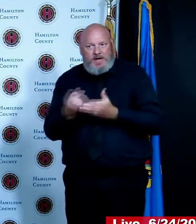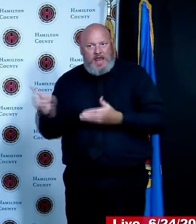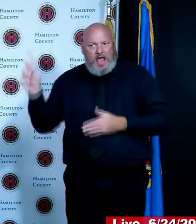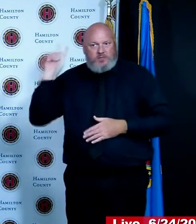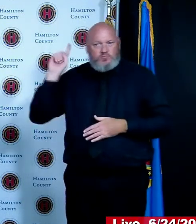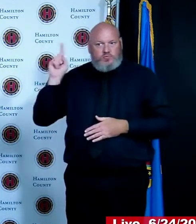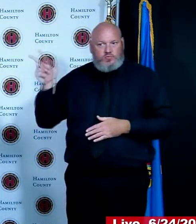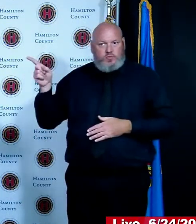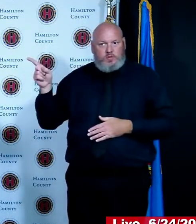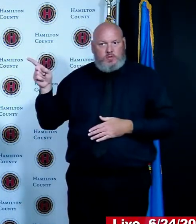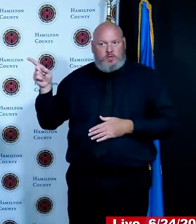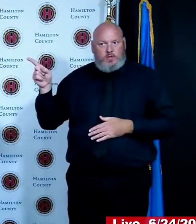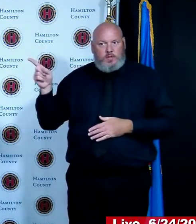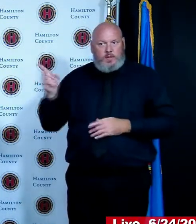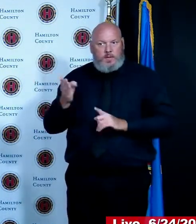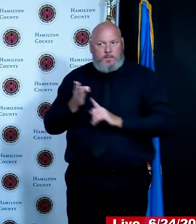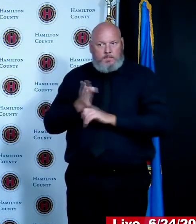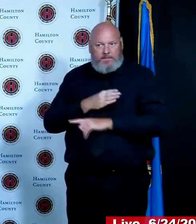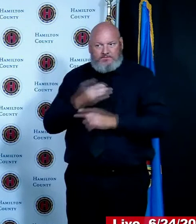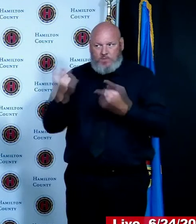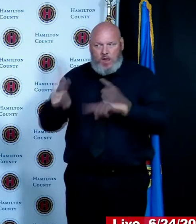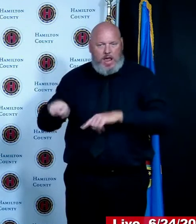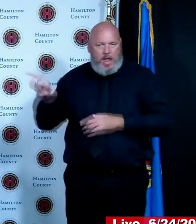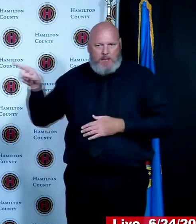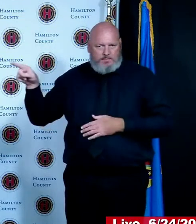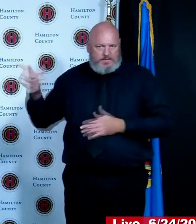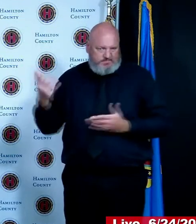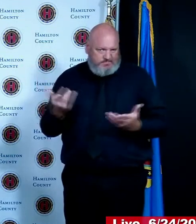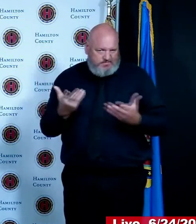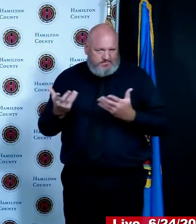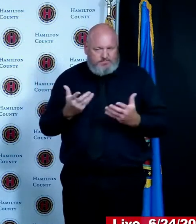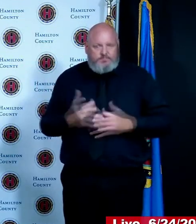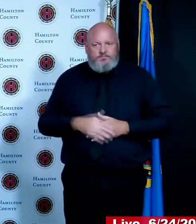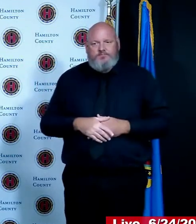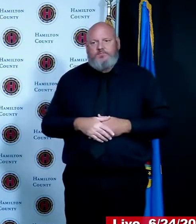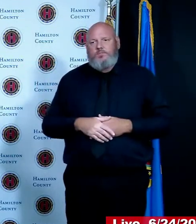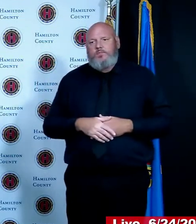deltas and all that and I'm not very mathematically inclined but in that time